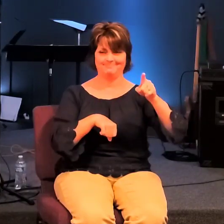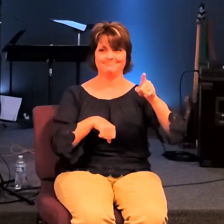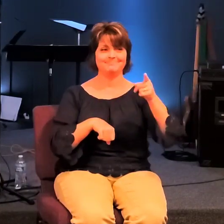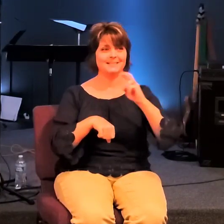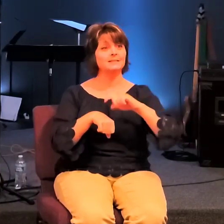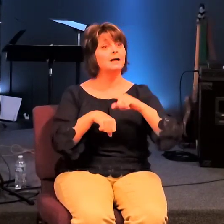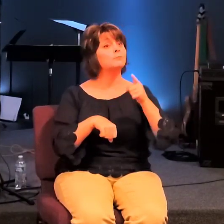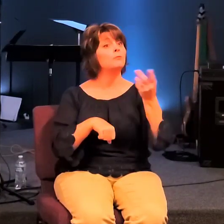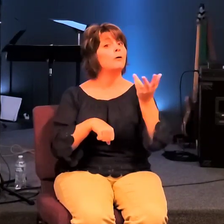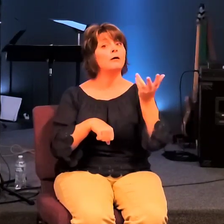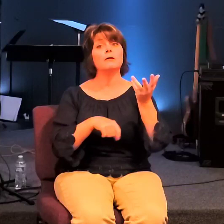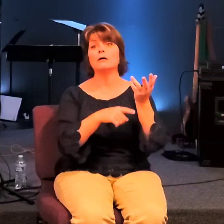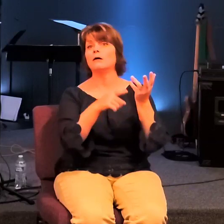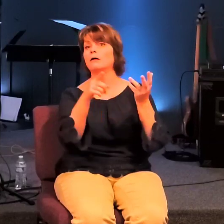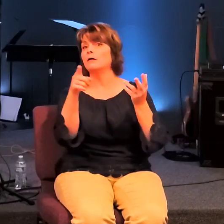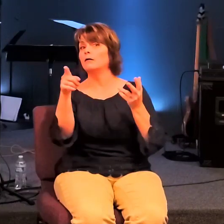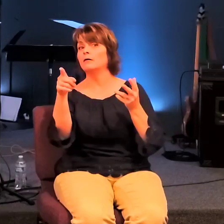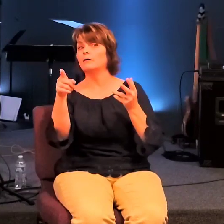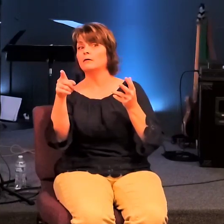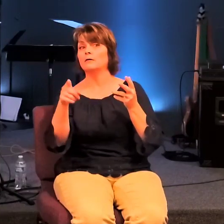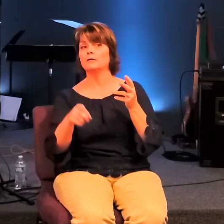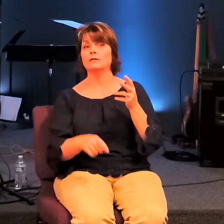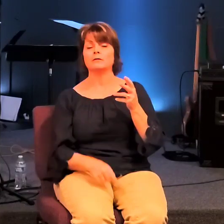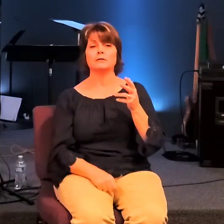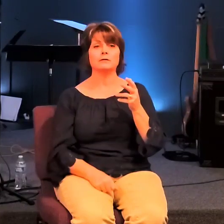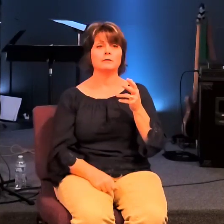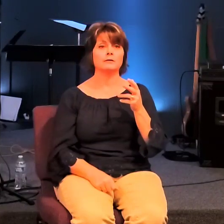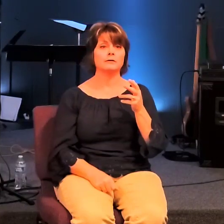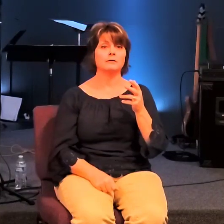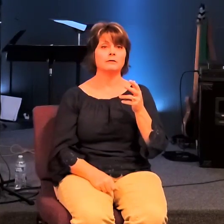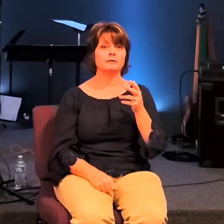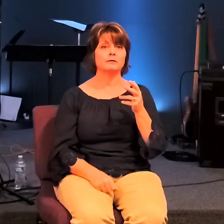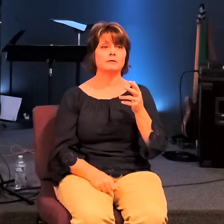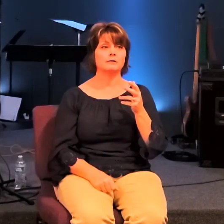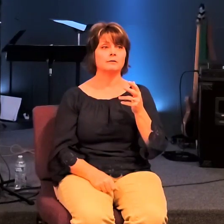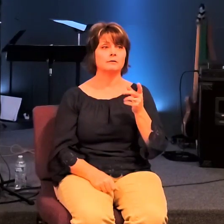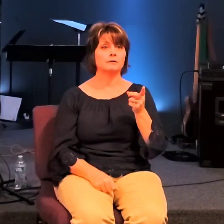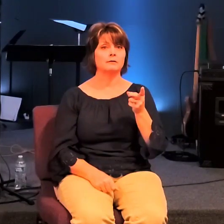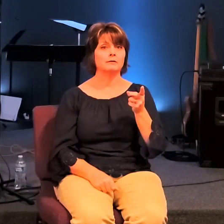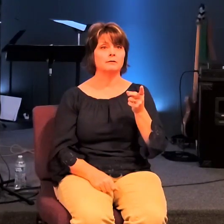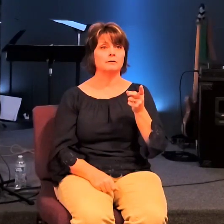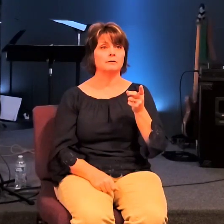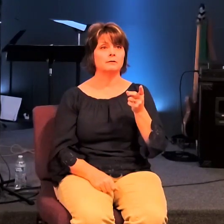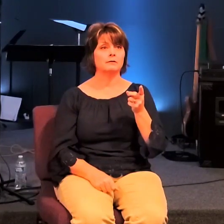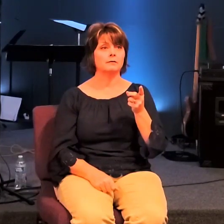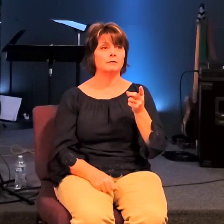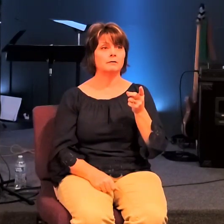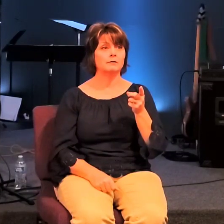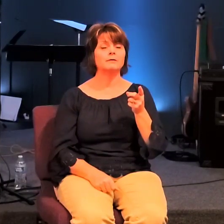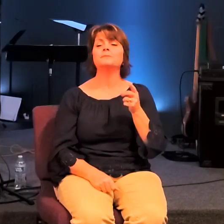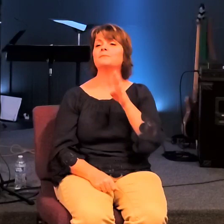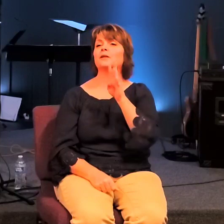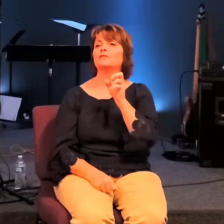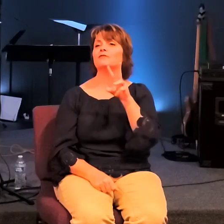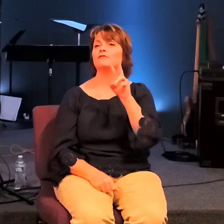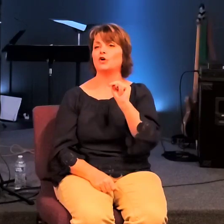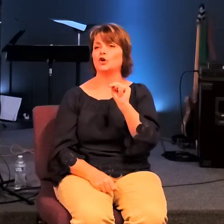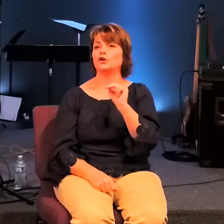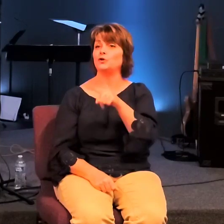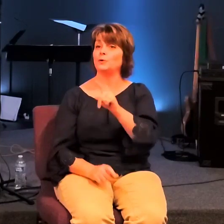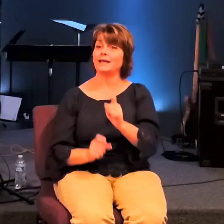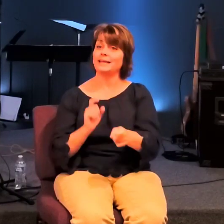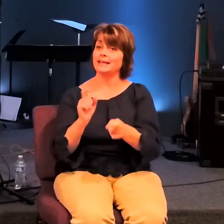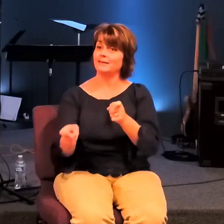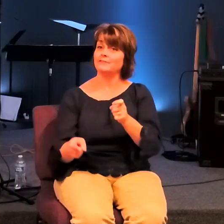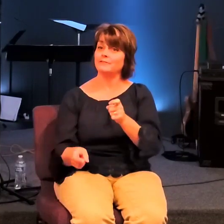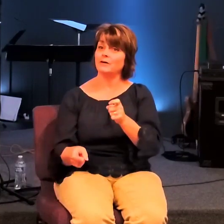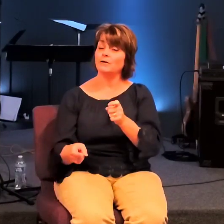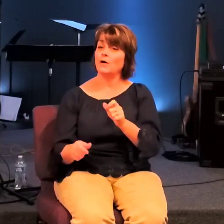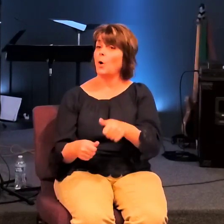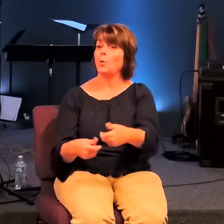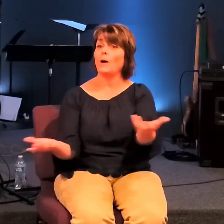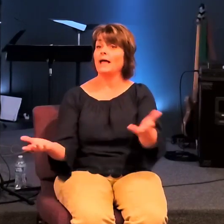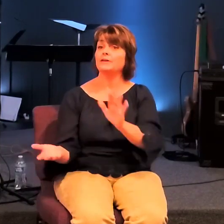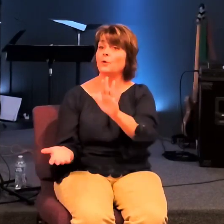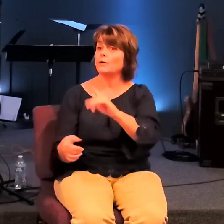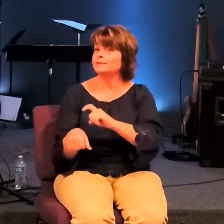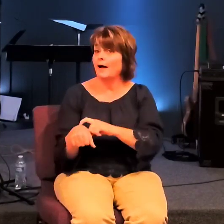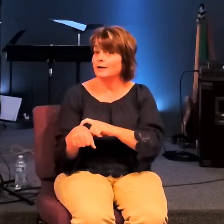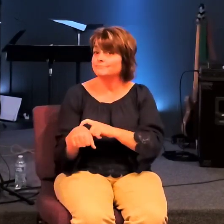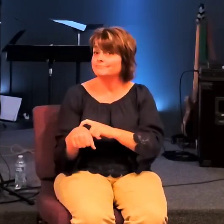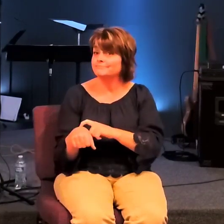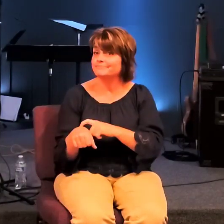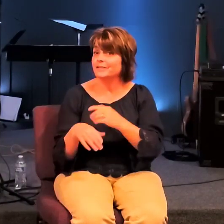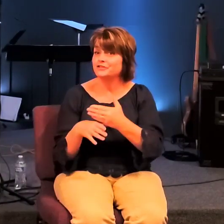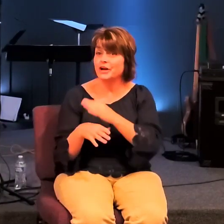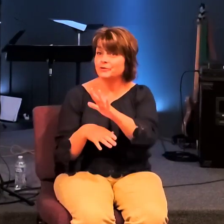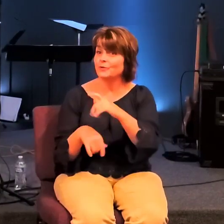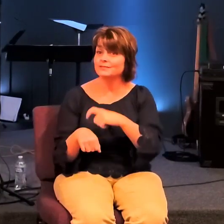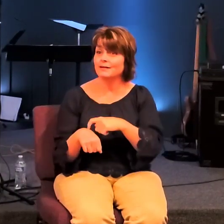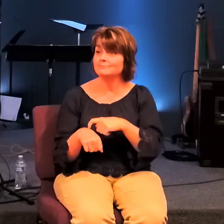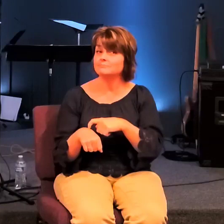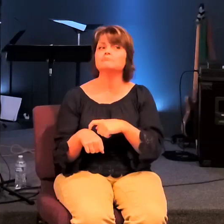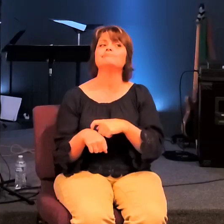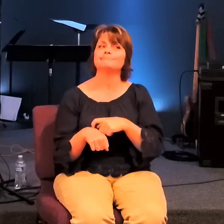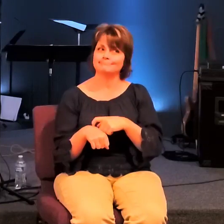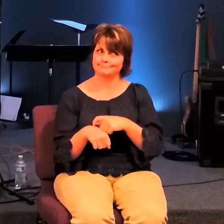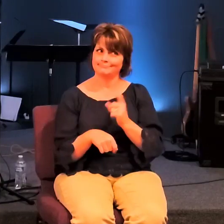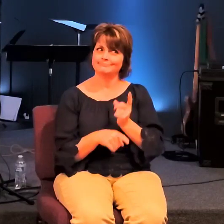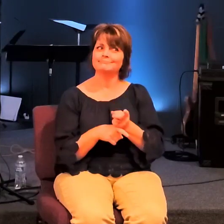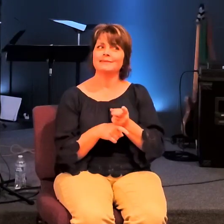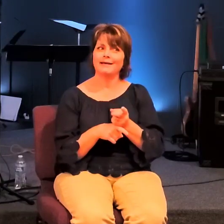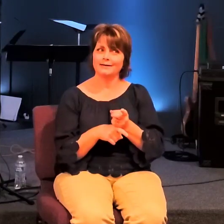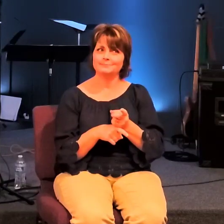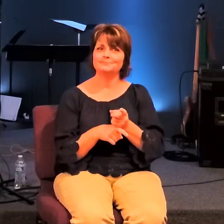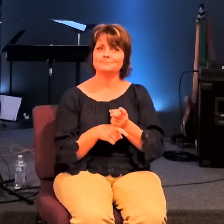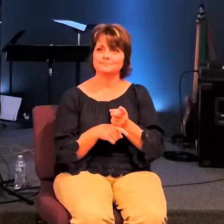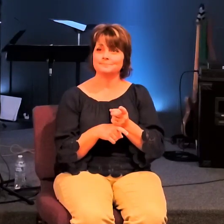want you give away your time yeah you could have you can definitely give your time anyone